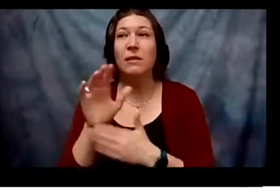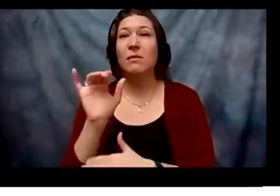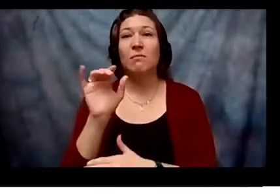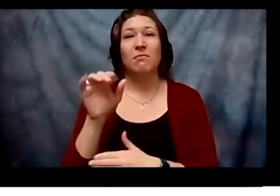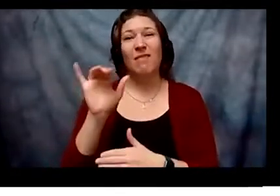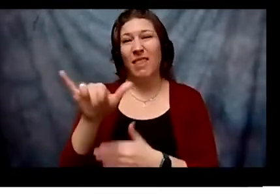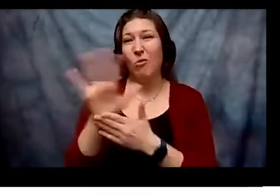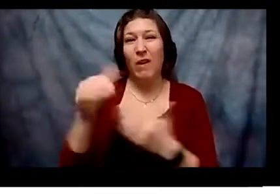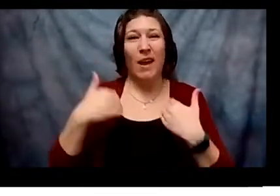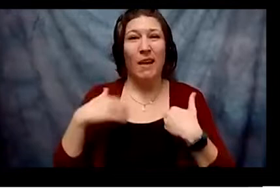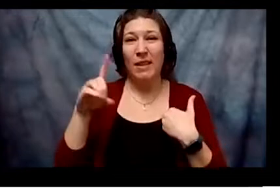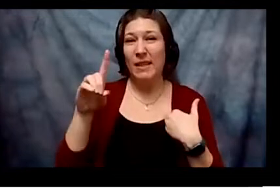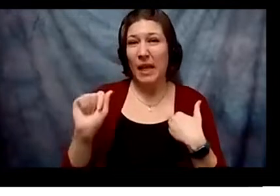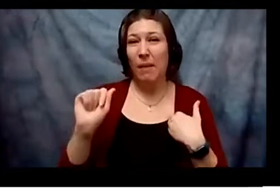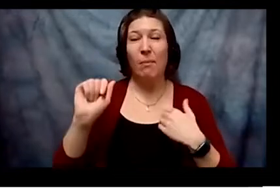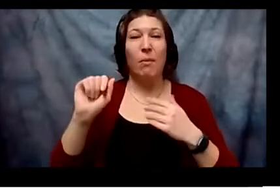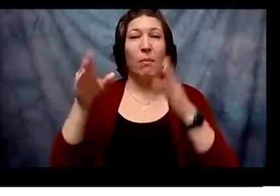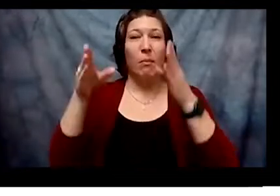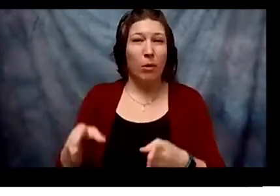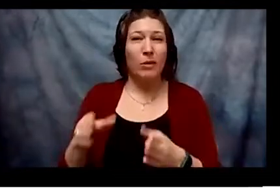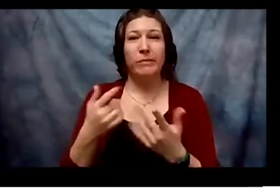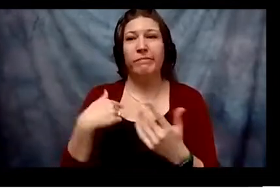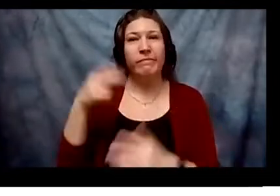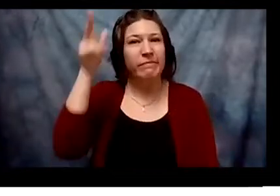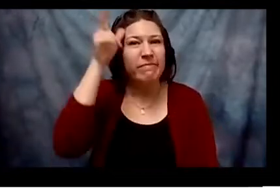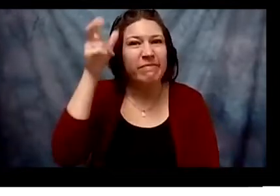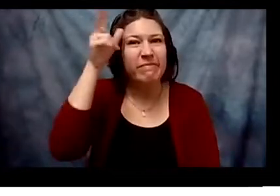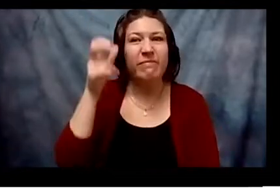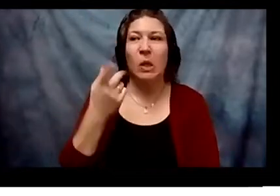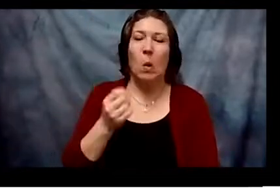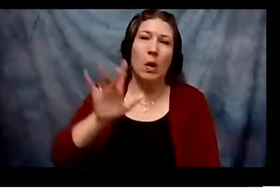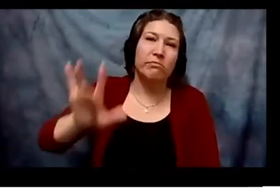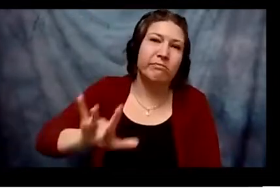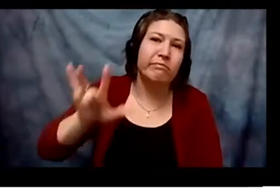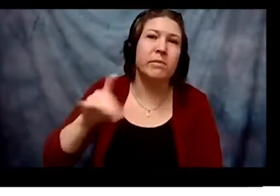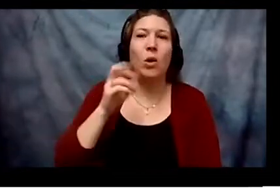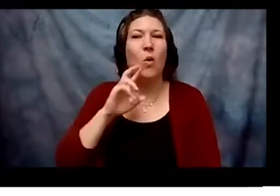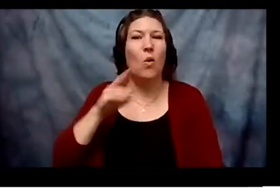a villain, an object of pity, or as a joke to laugh at.